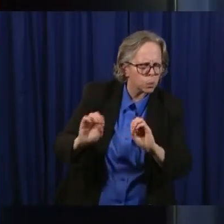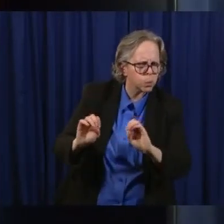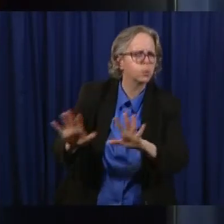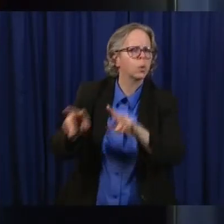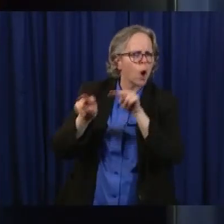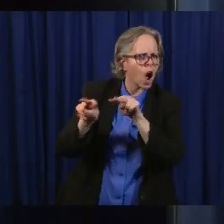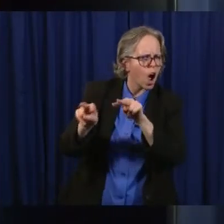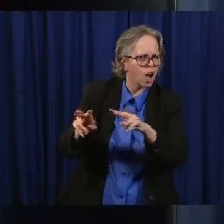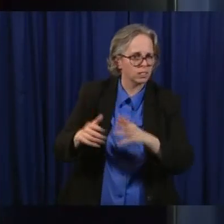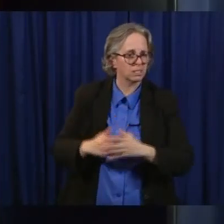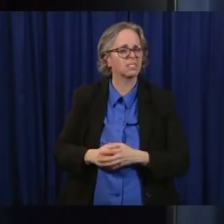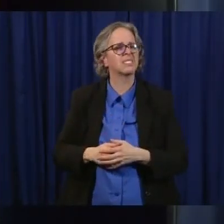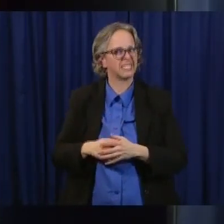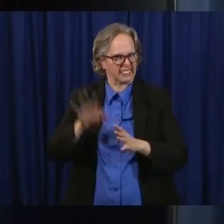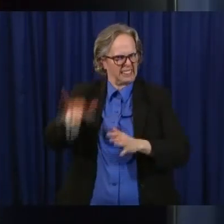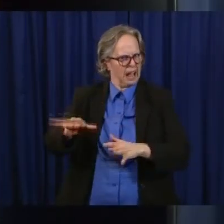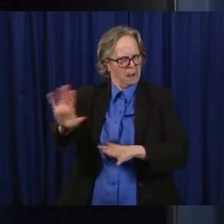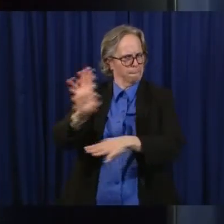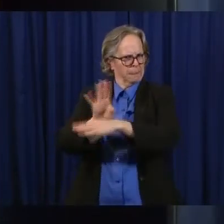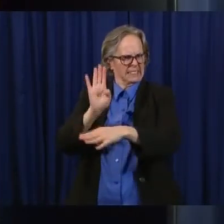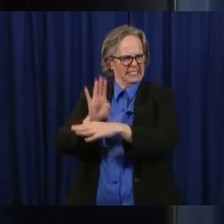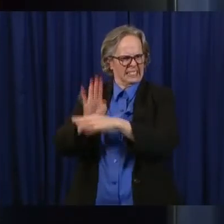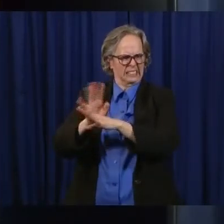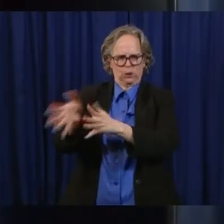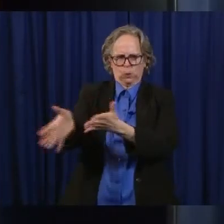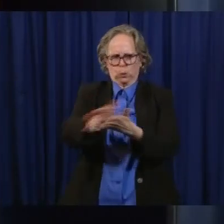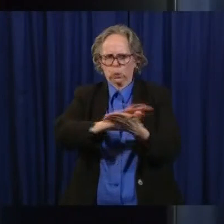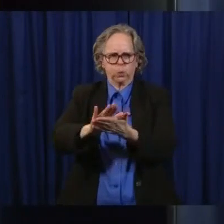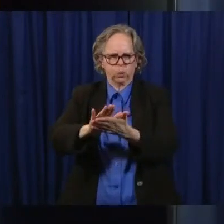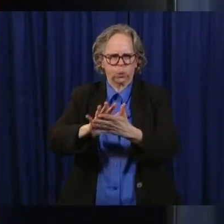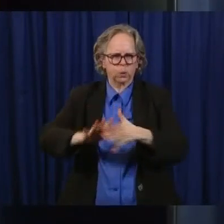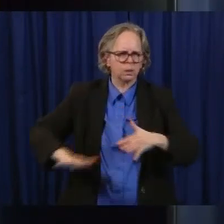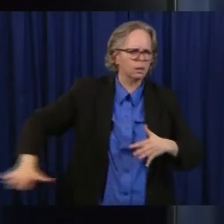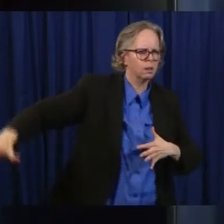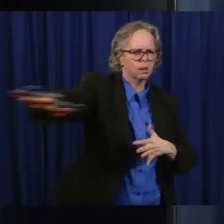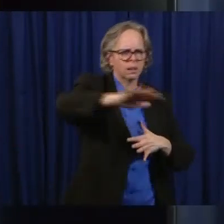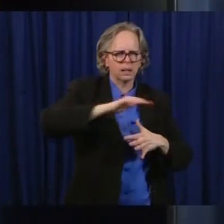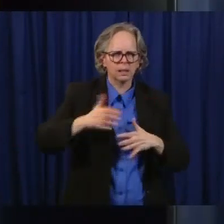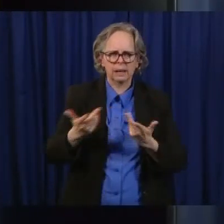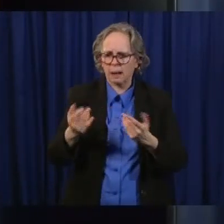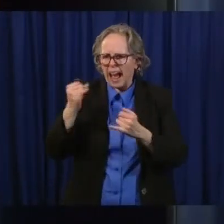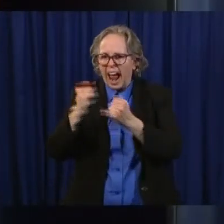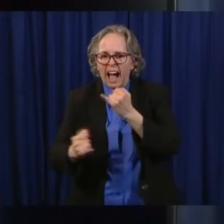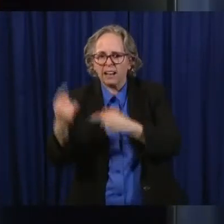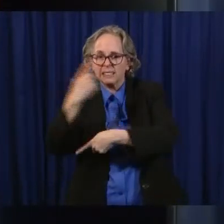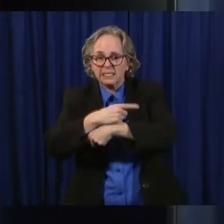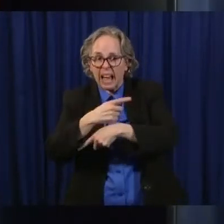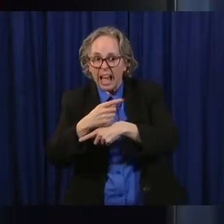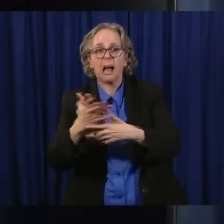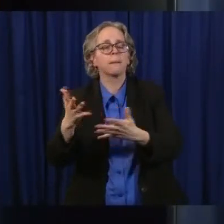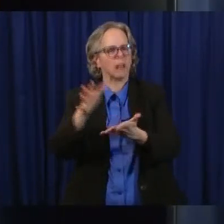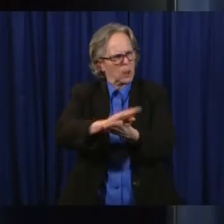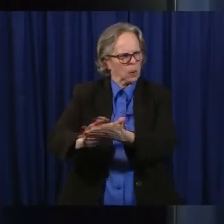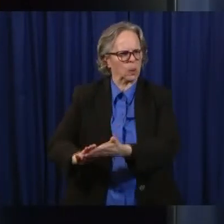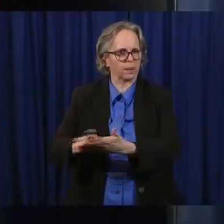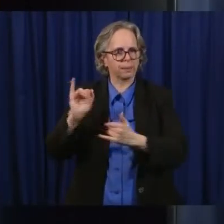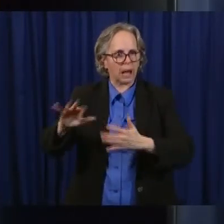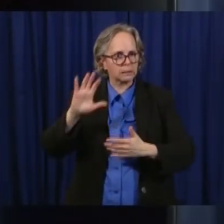I CAN MAKE SURE I MONITOR MY EMPLOYEES HEALTH TO MAKE SURE THAT THEY AREN'T SICK AND POSSIBLY SPREADING THINGS